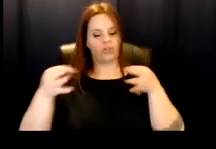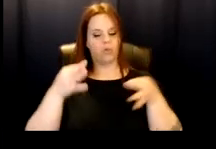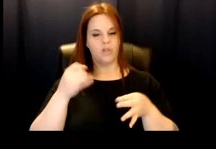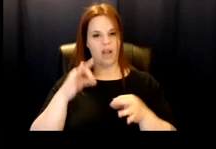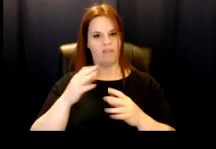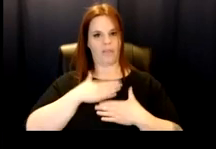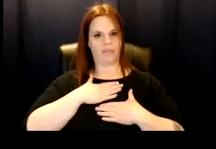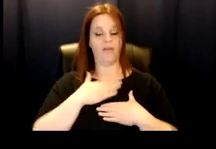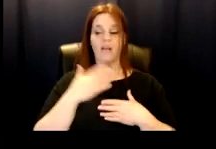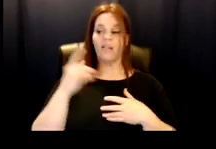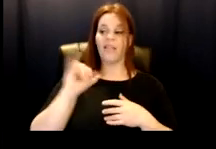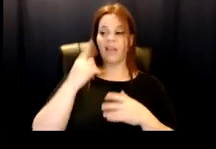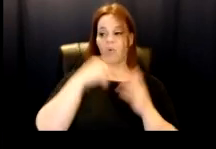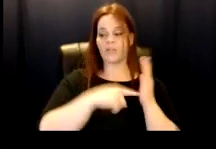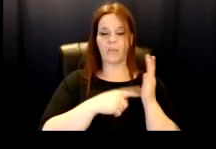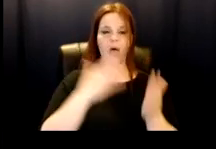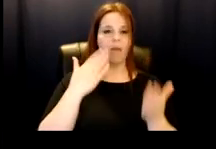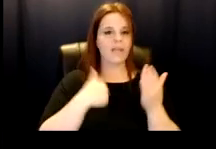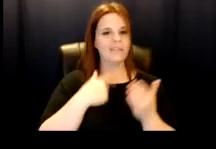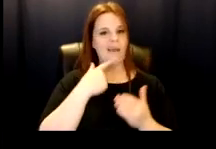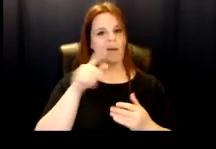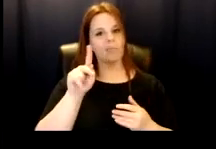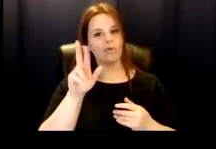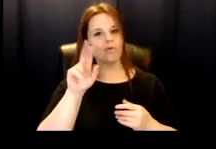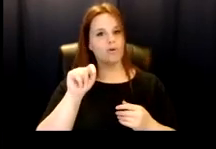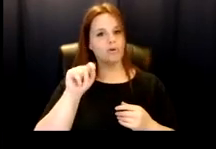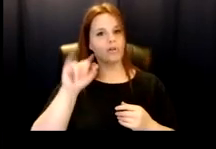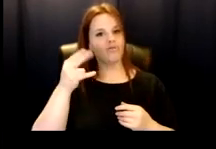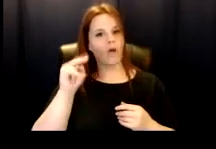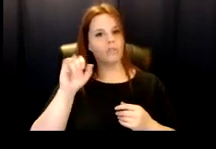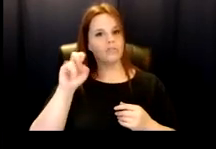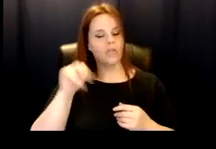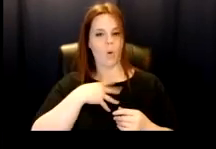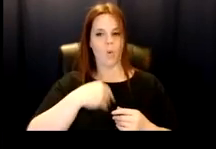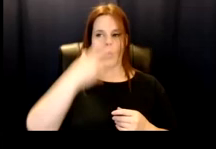my name is Kurt Johnson, I am a white man in my late 60s with reddish hair and blue